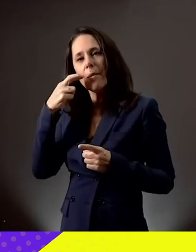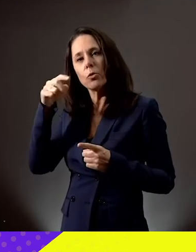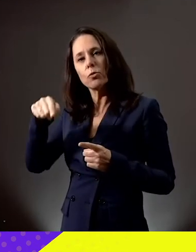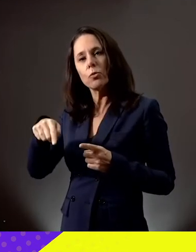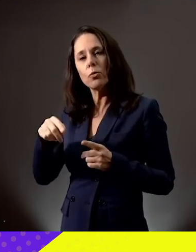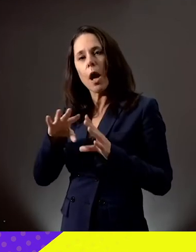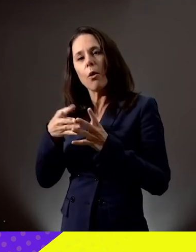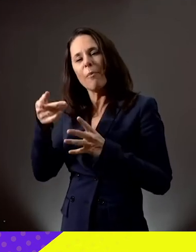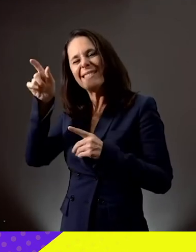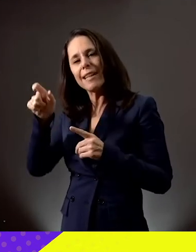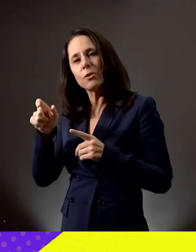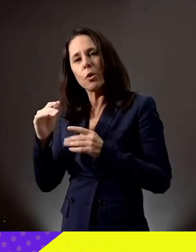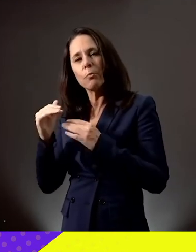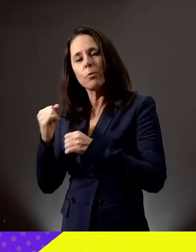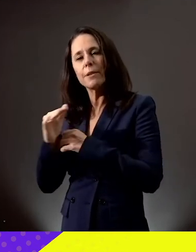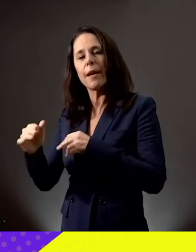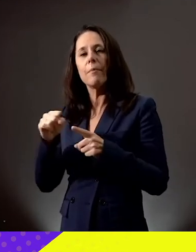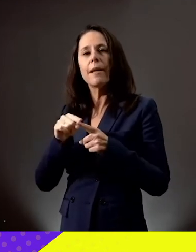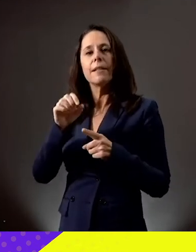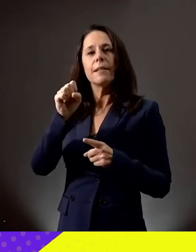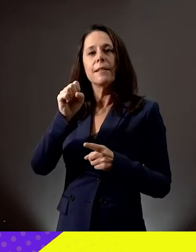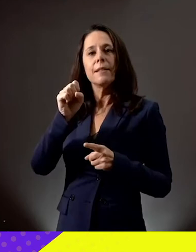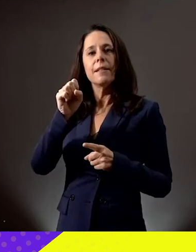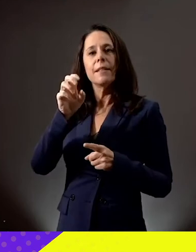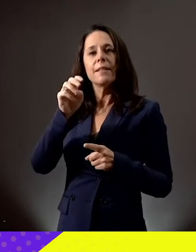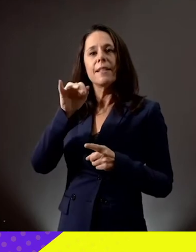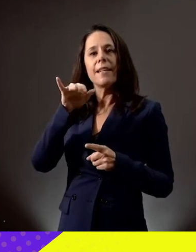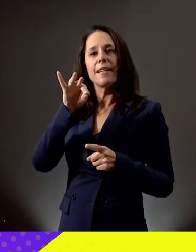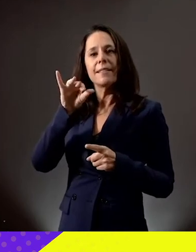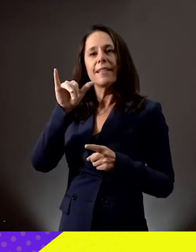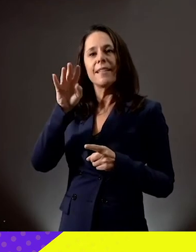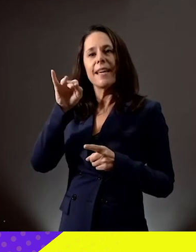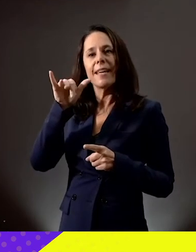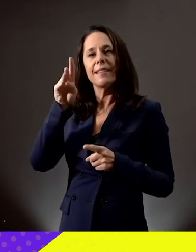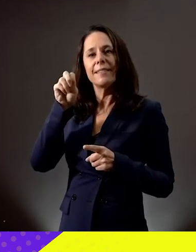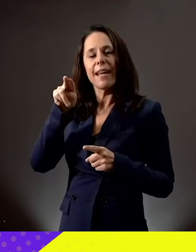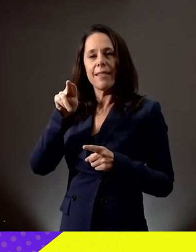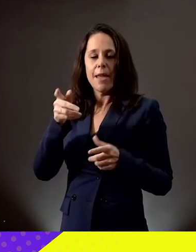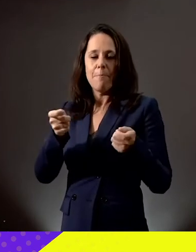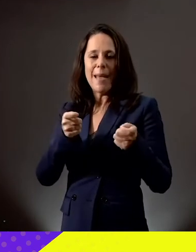And Seyit Yeyden, managing partner of the job garden. Please join me here.